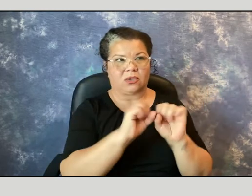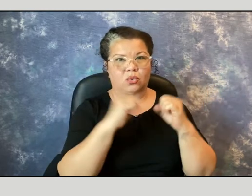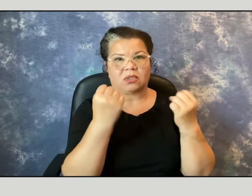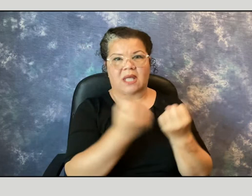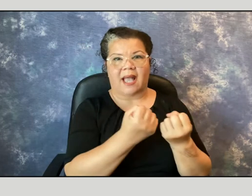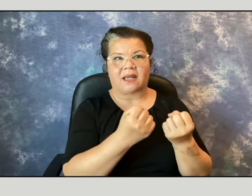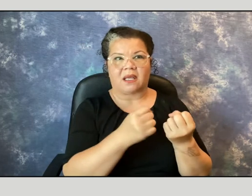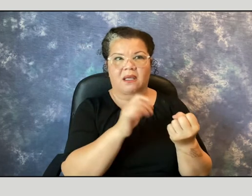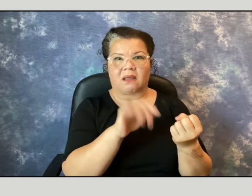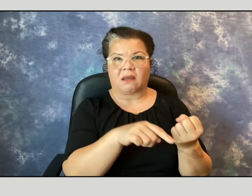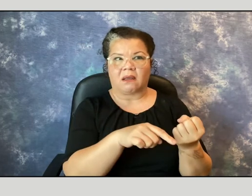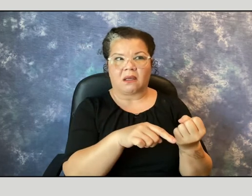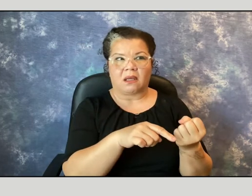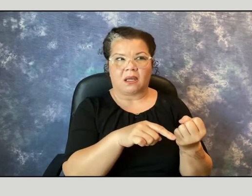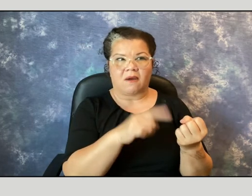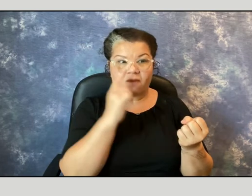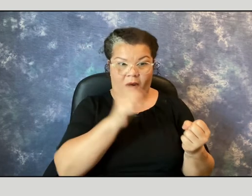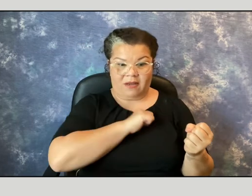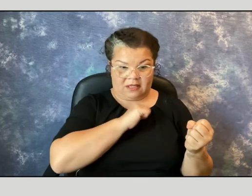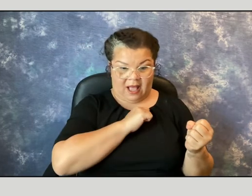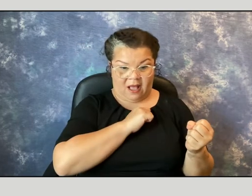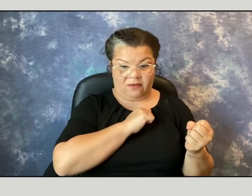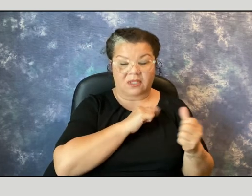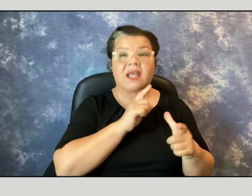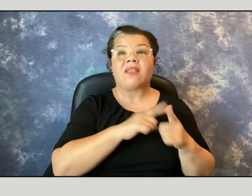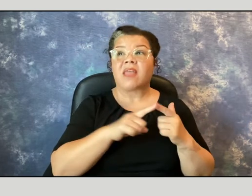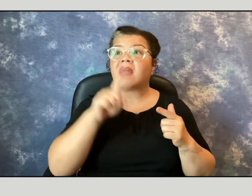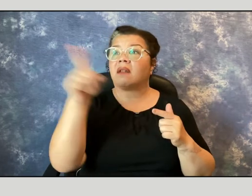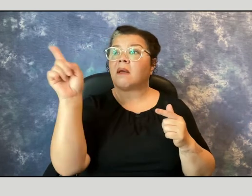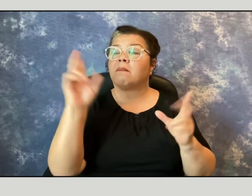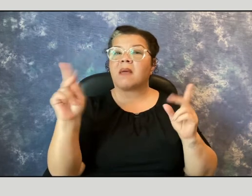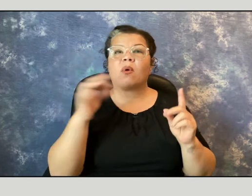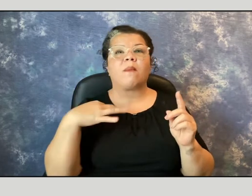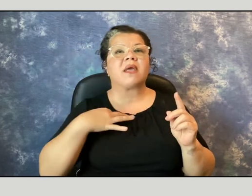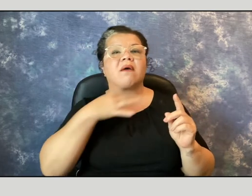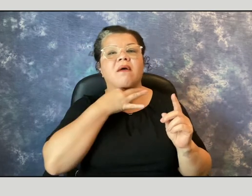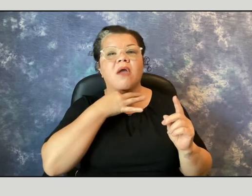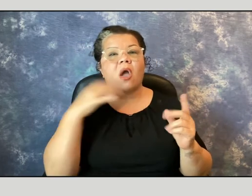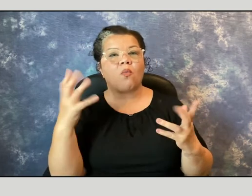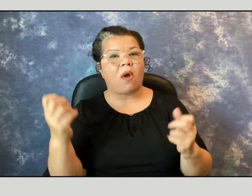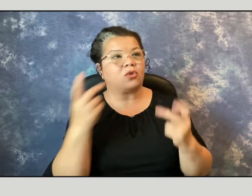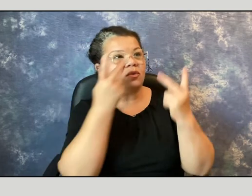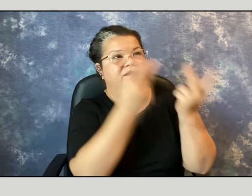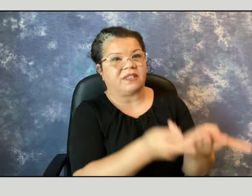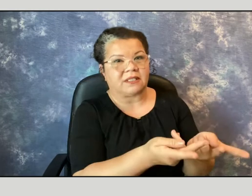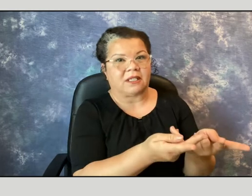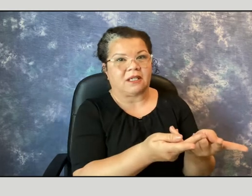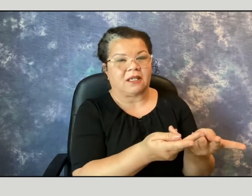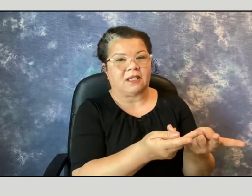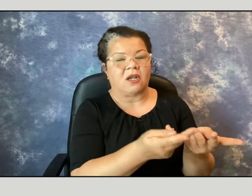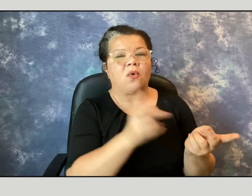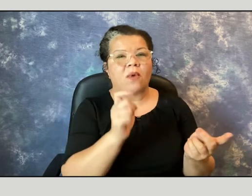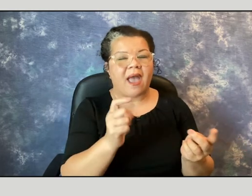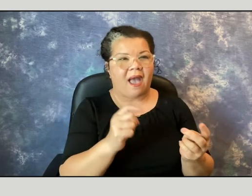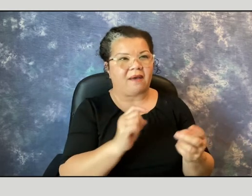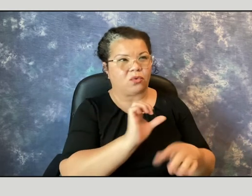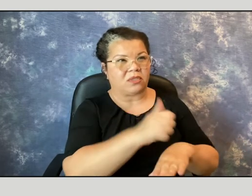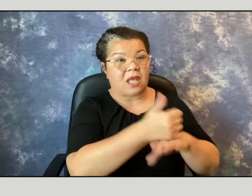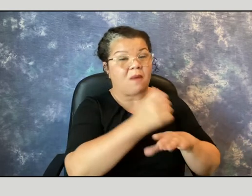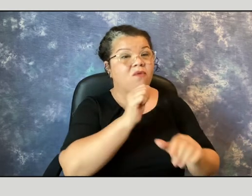rather than packaging something for the outside without thinking about our own enjoyment. For those who are watching the...